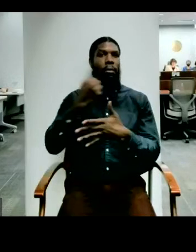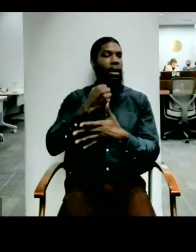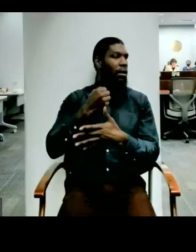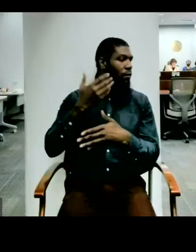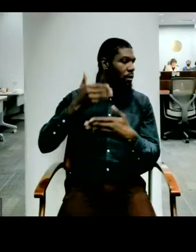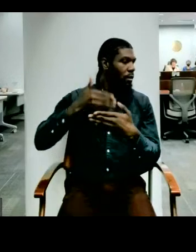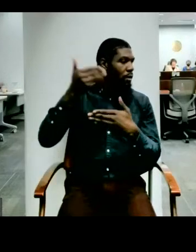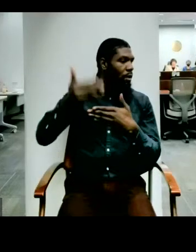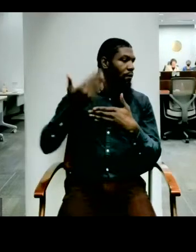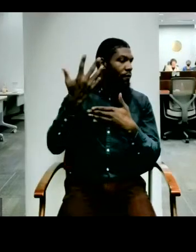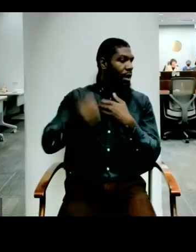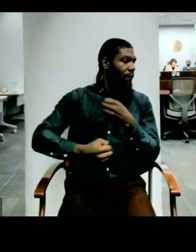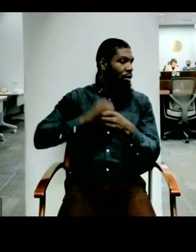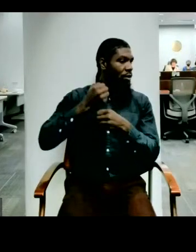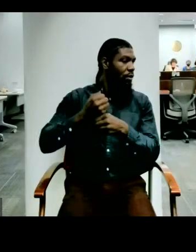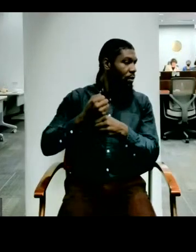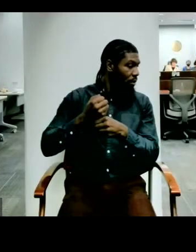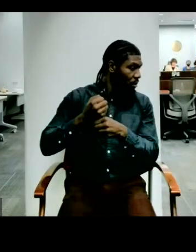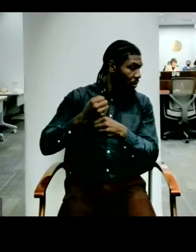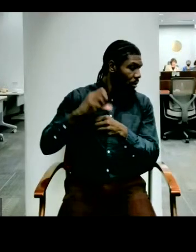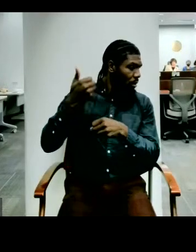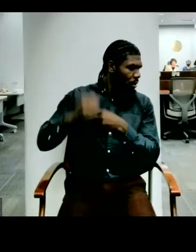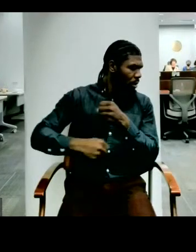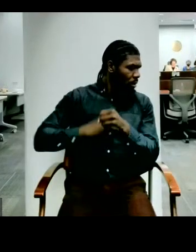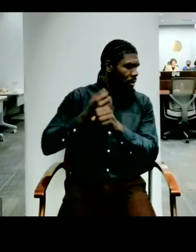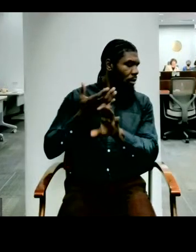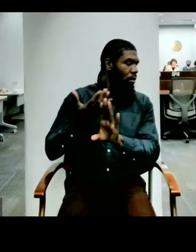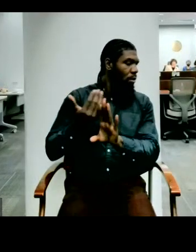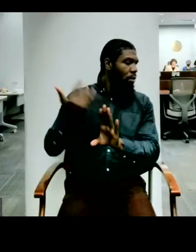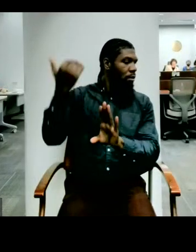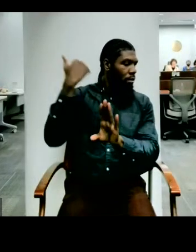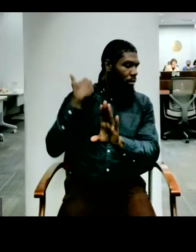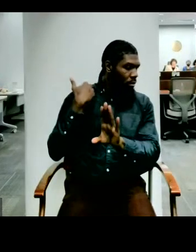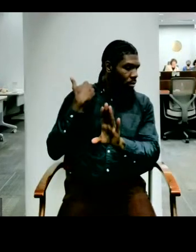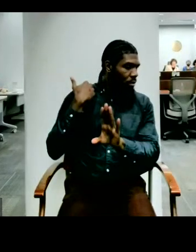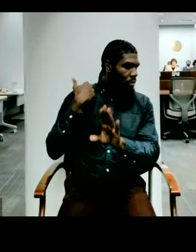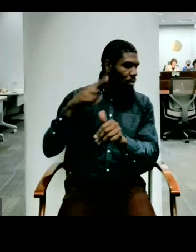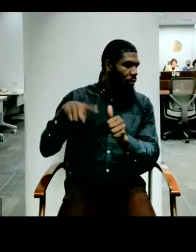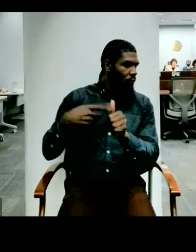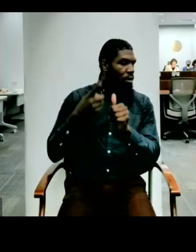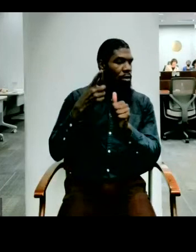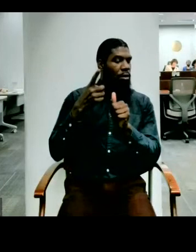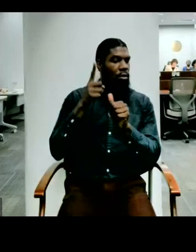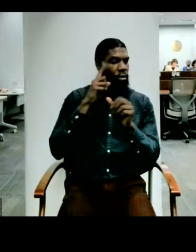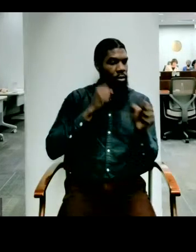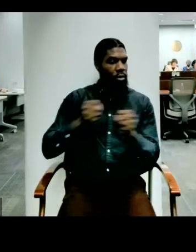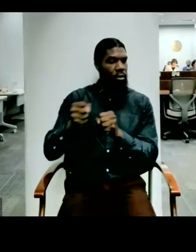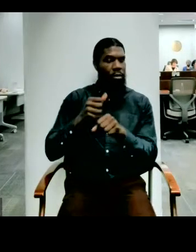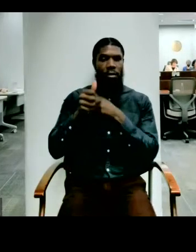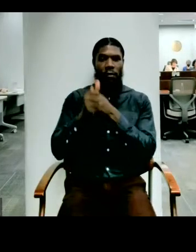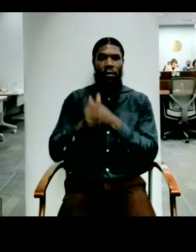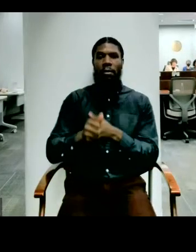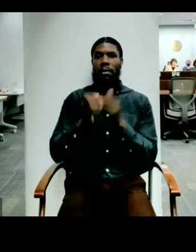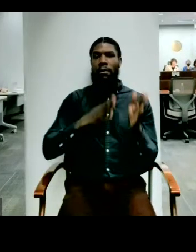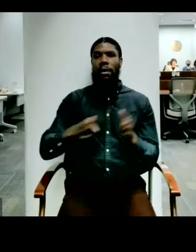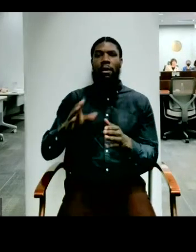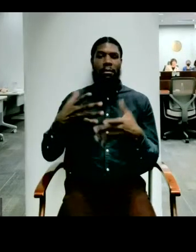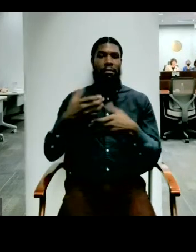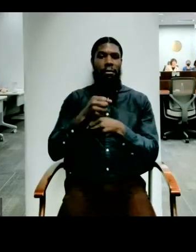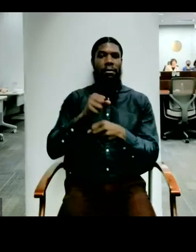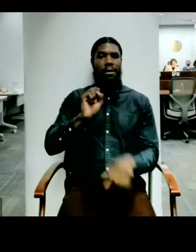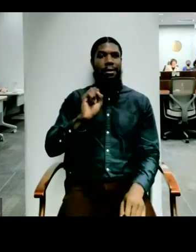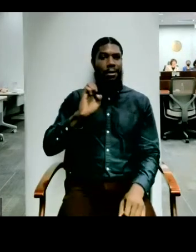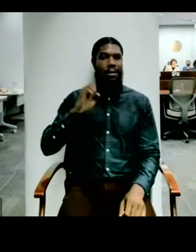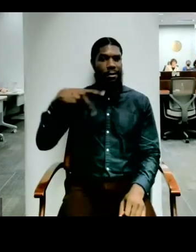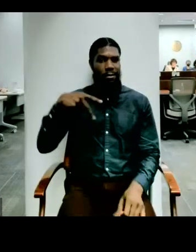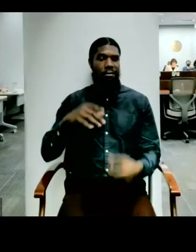Nearly ten years ago we issued our first strategic enforcement plan or SEP covering the years 2013